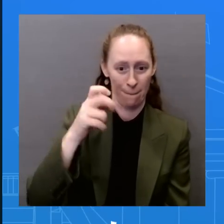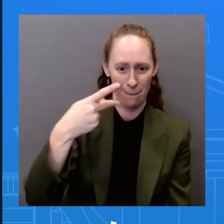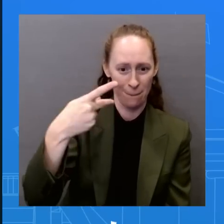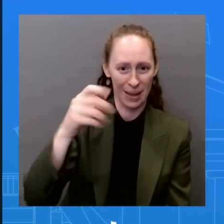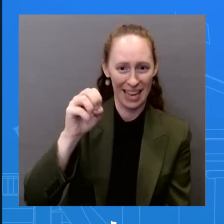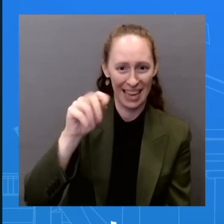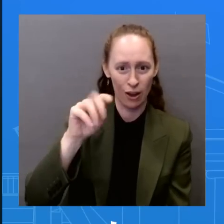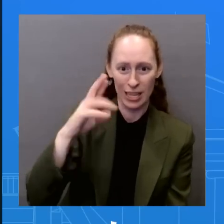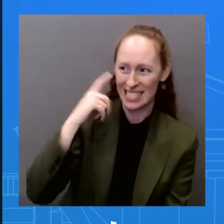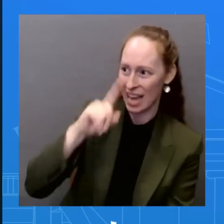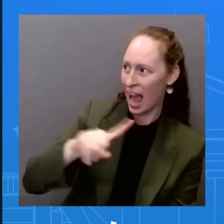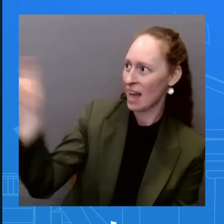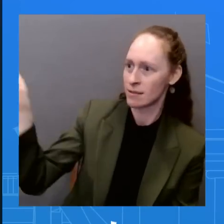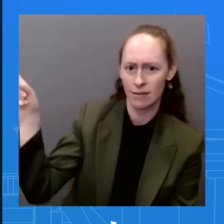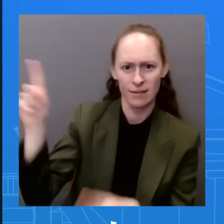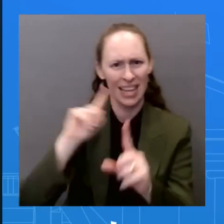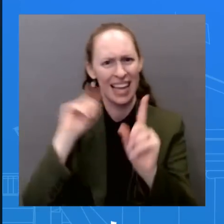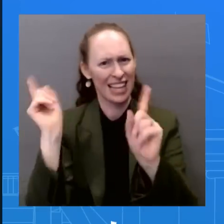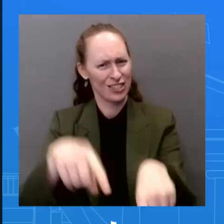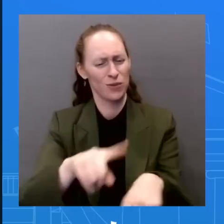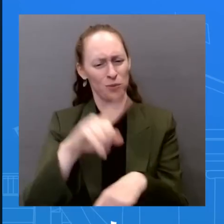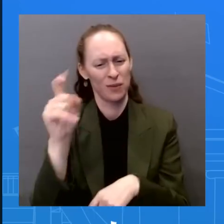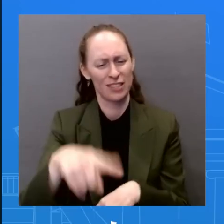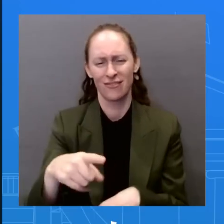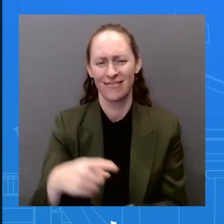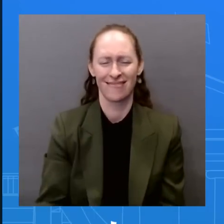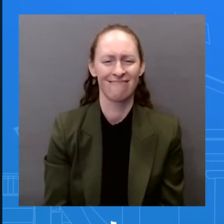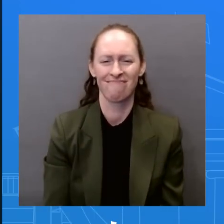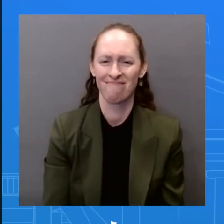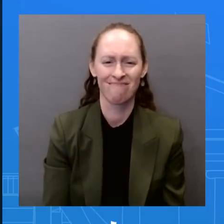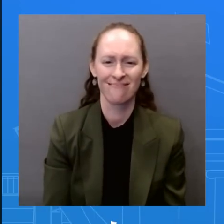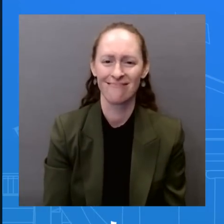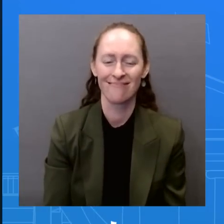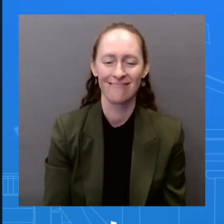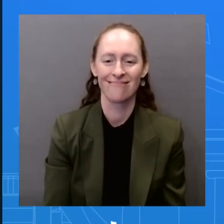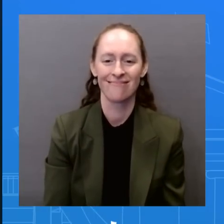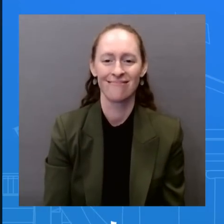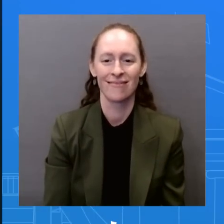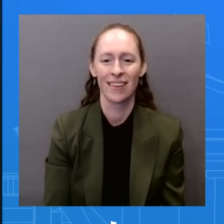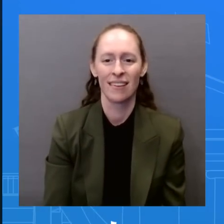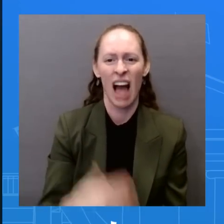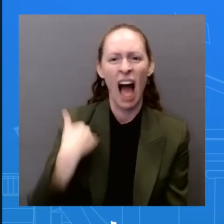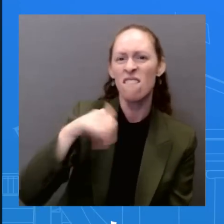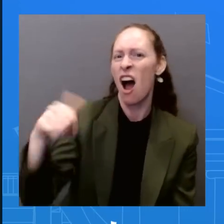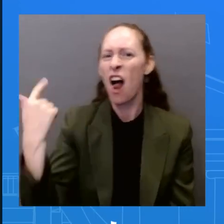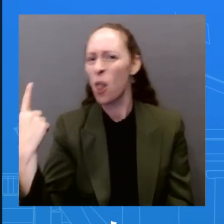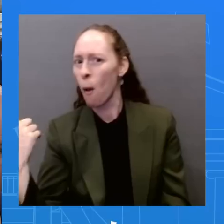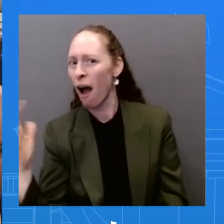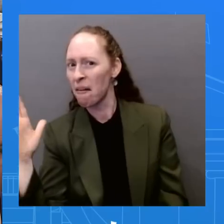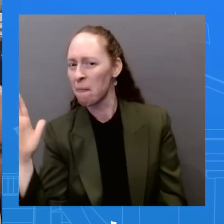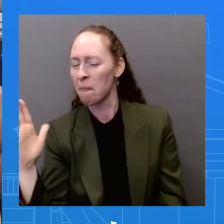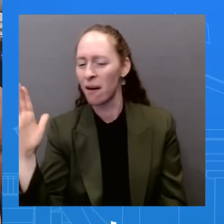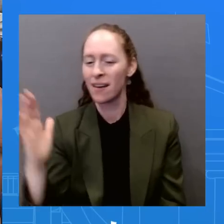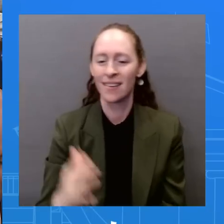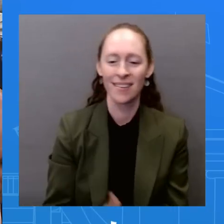he actually -- Ed, he took another question when we were -- when we were traveling. The Press: But in all seriousness, a sit-down interview is much different than when the President has -- Ms. Jean-Pierre: No, I hear you.